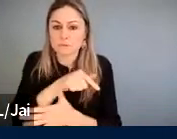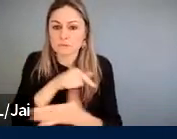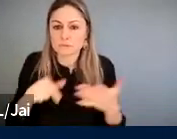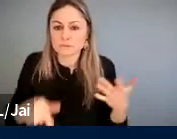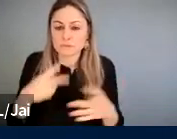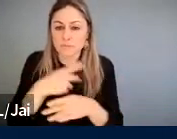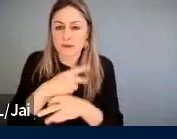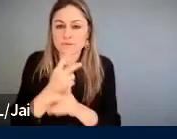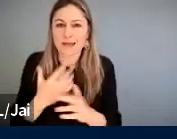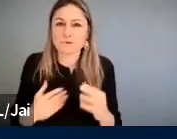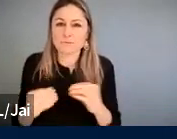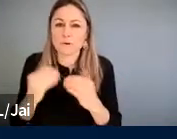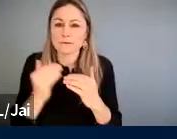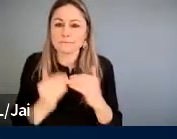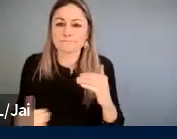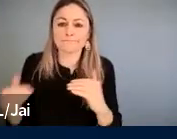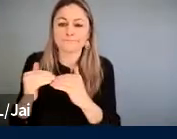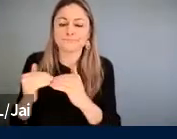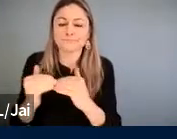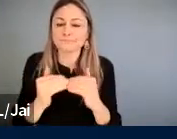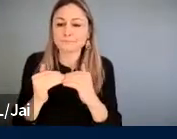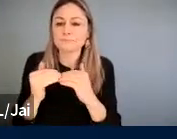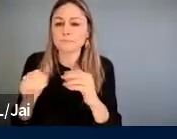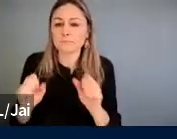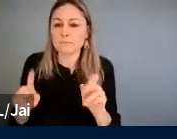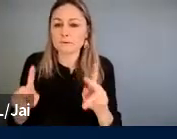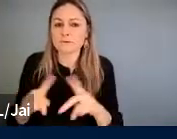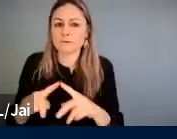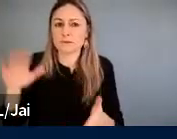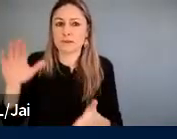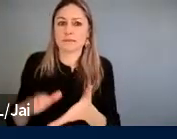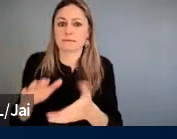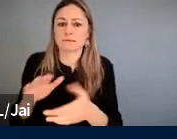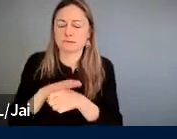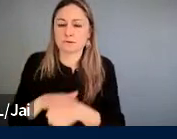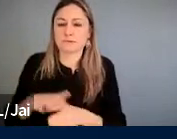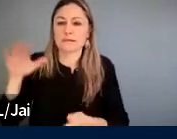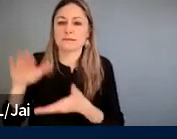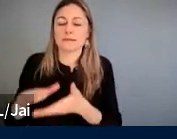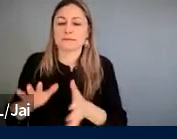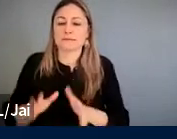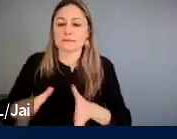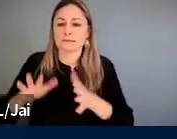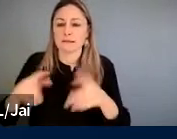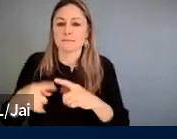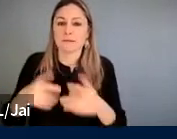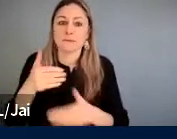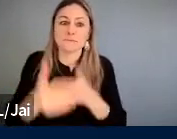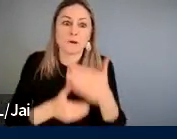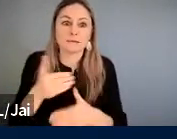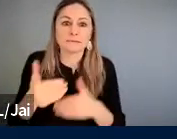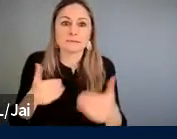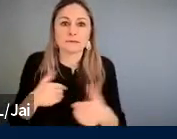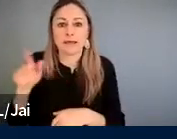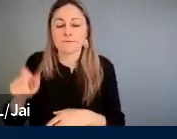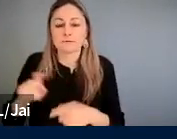opportunity and reduce stress and anxiety about the process and note take and go so forth. We also